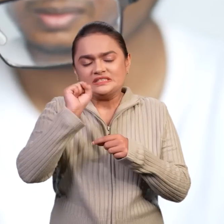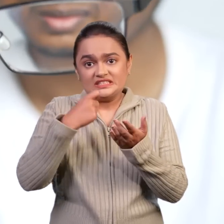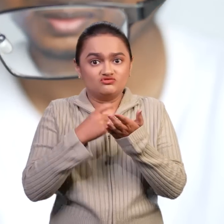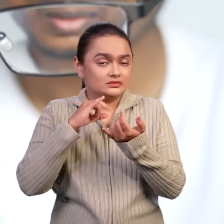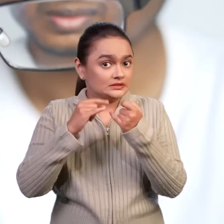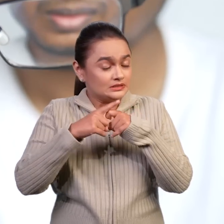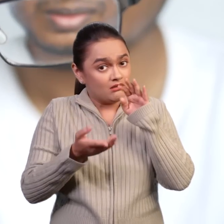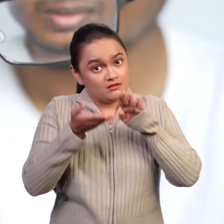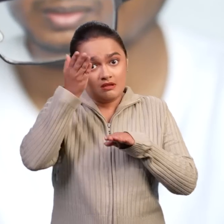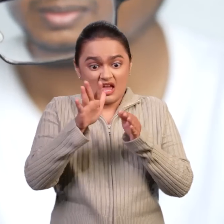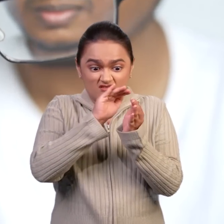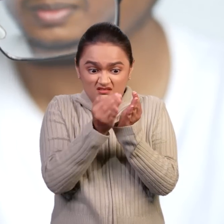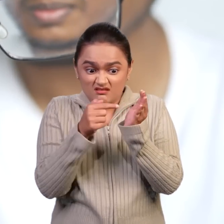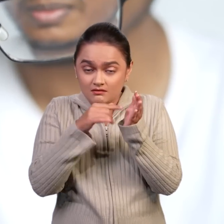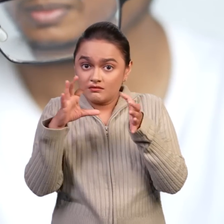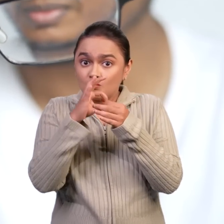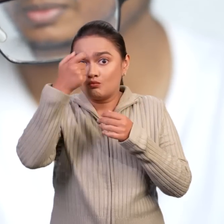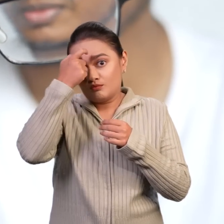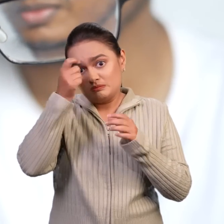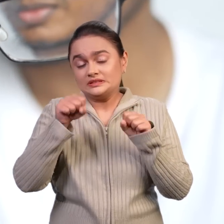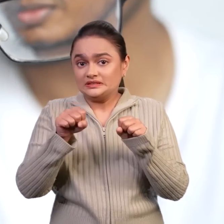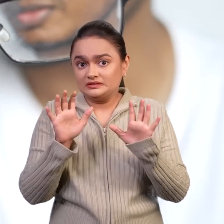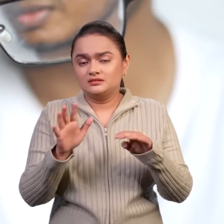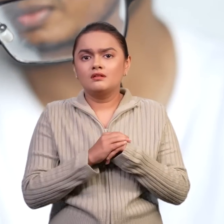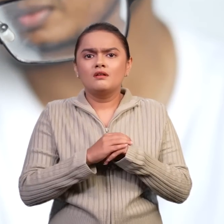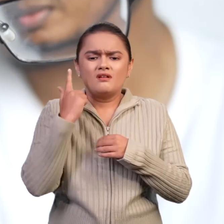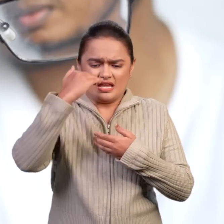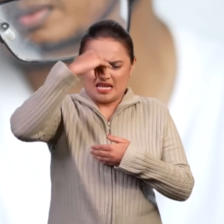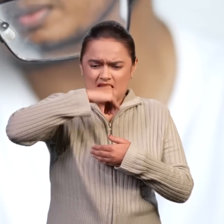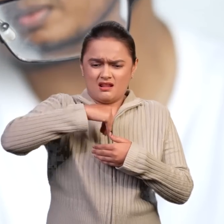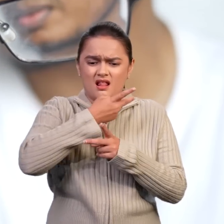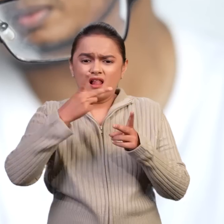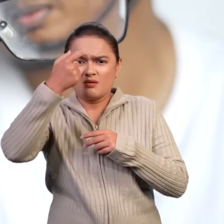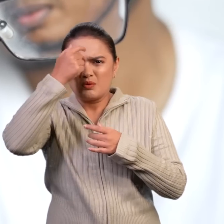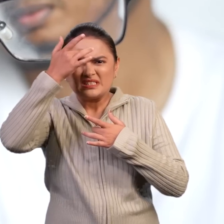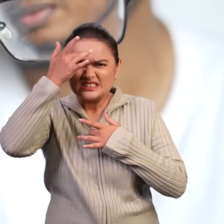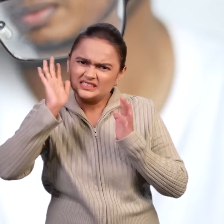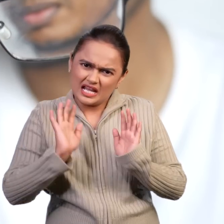it does put you at a higher risk of having a retinal issue, systemic issues that you may have.